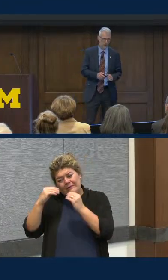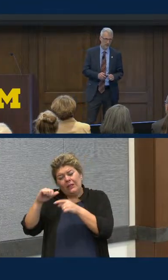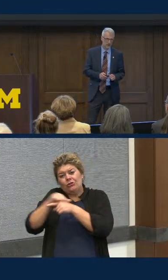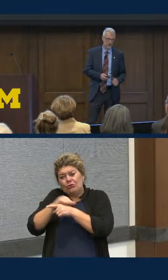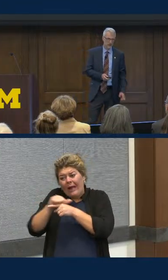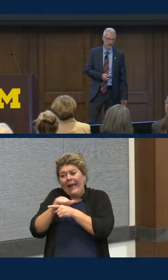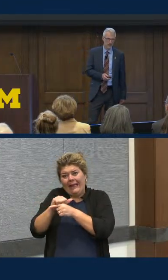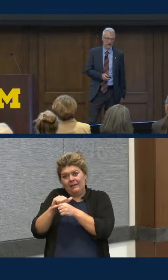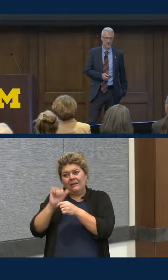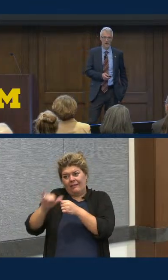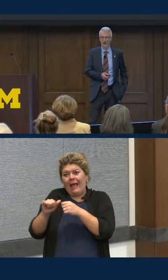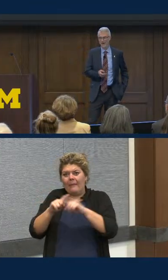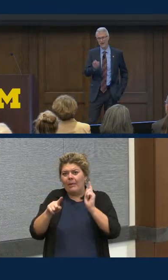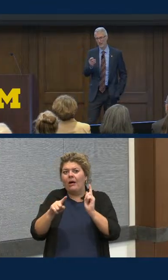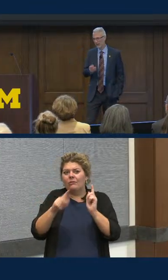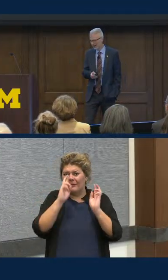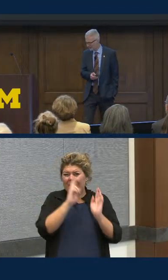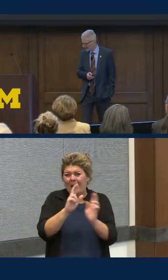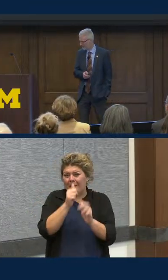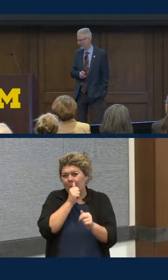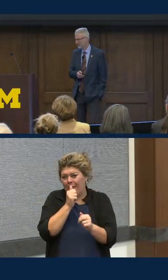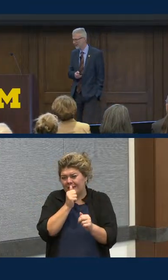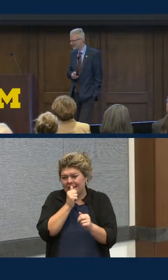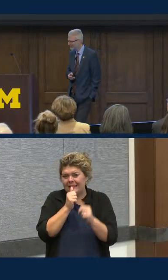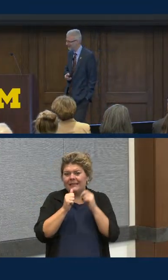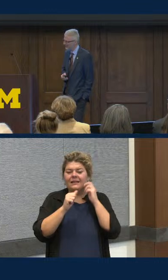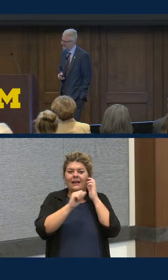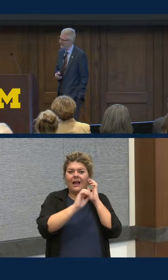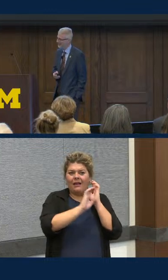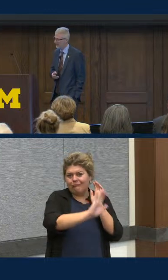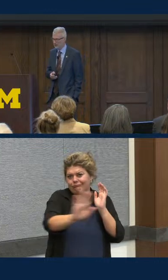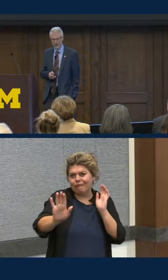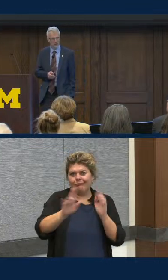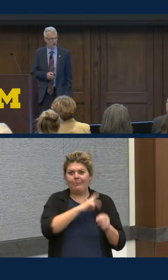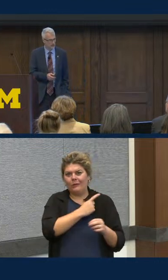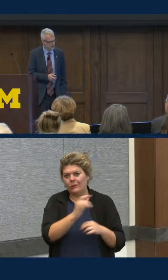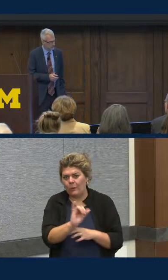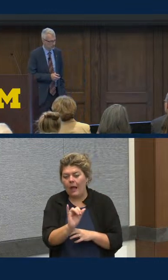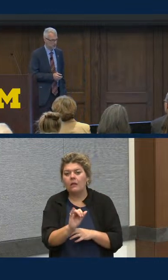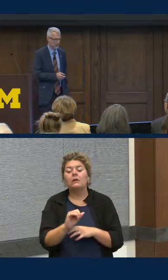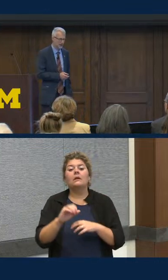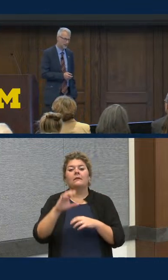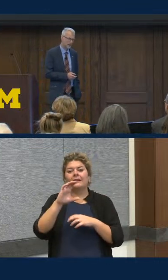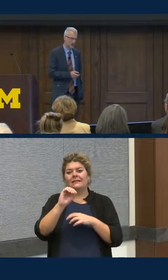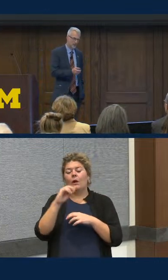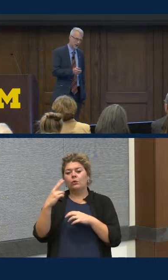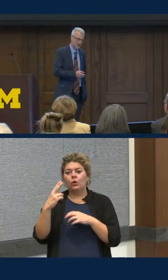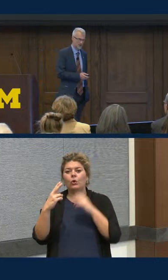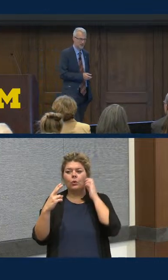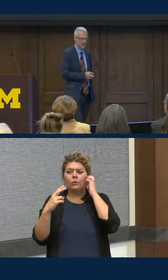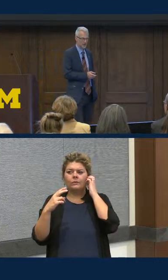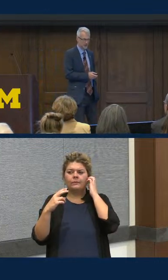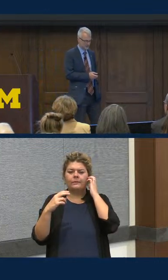train the models while keeping privacy. C02 foot print has to